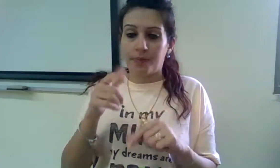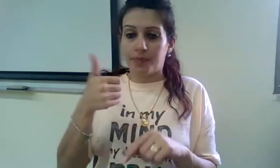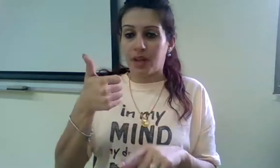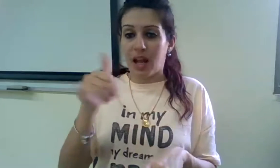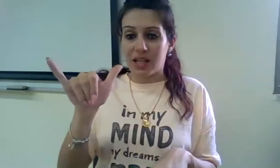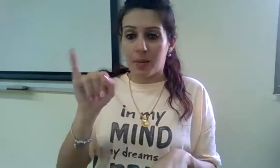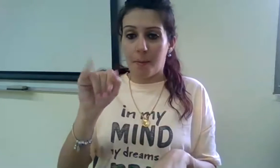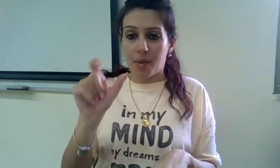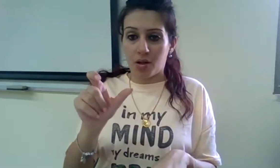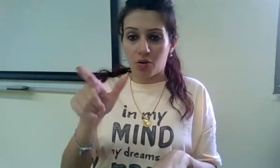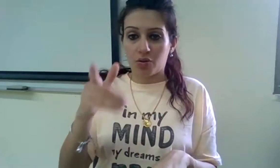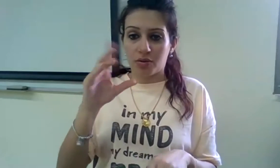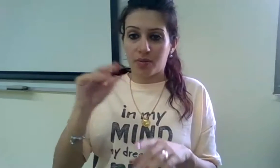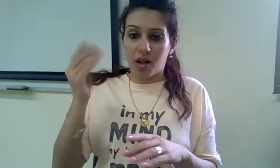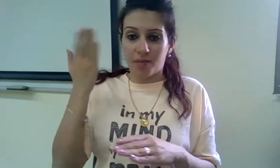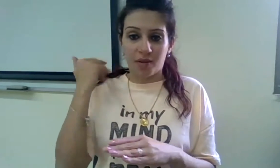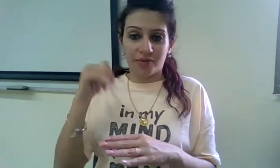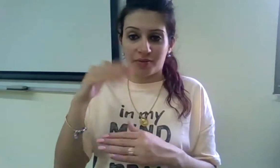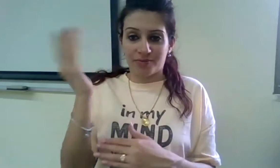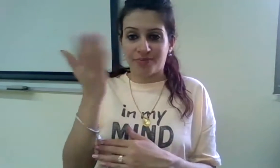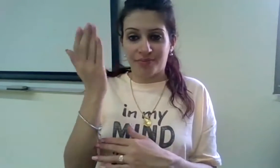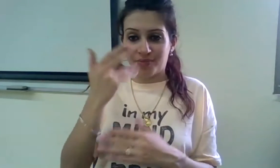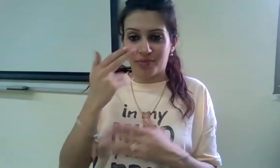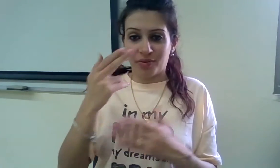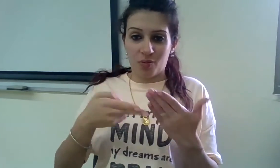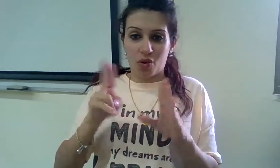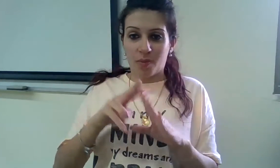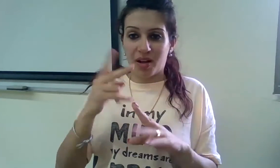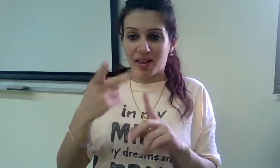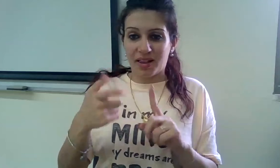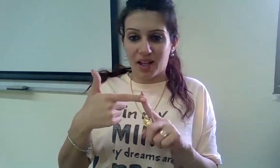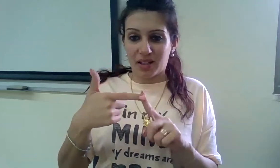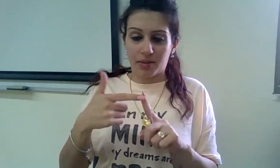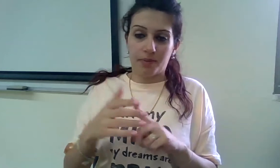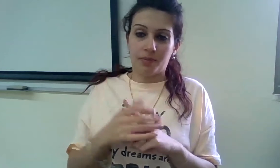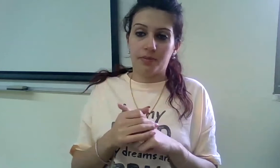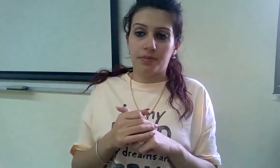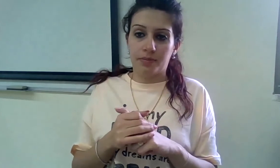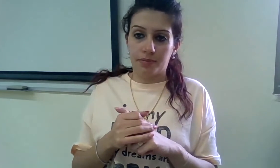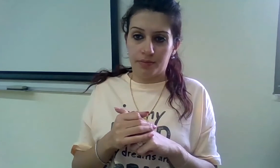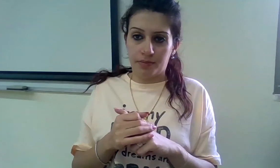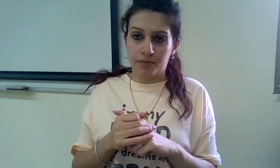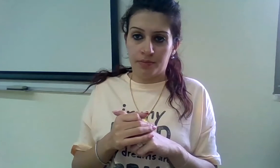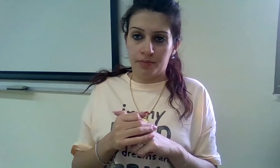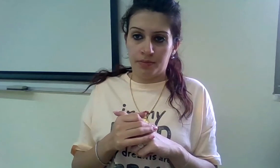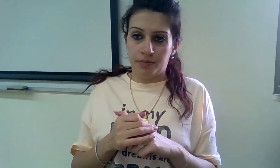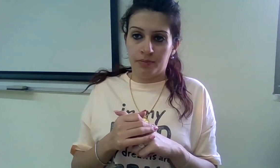the Threshold of Knowledge for Training, through our implementation for a workshop